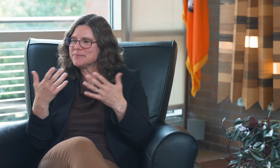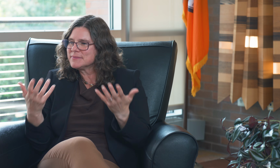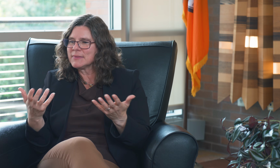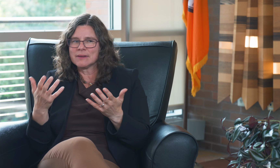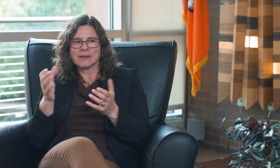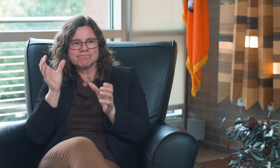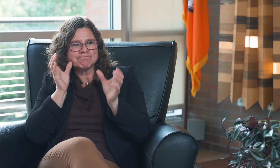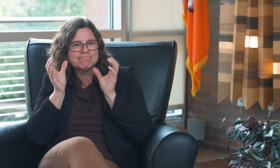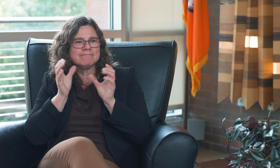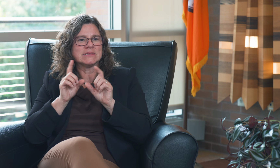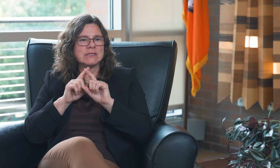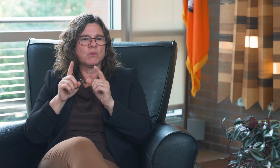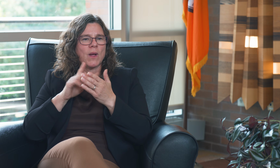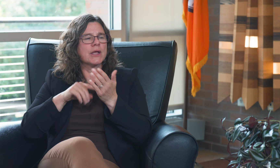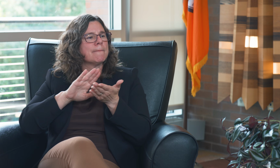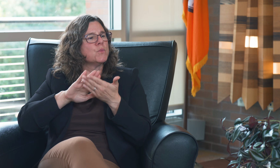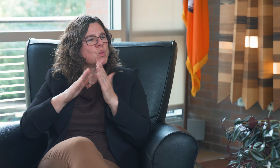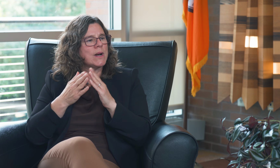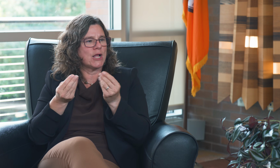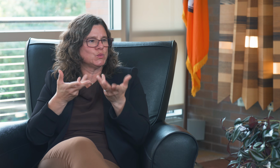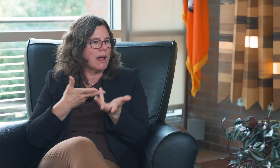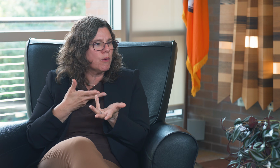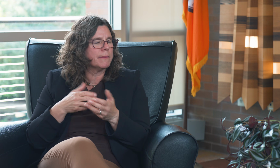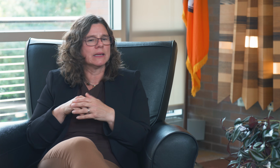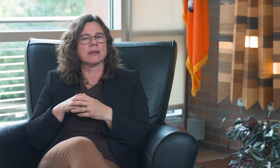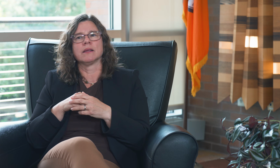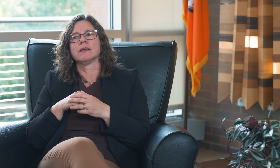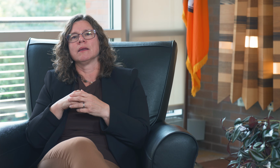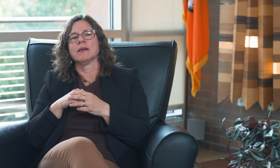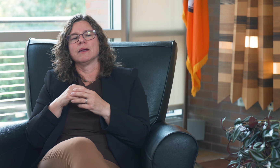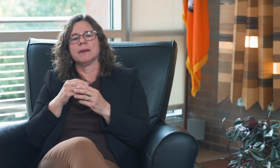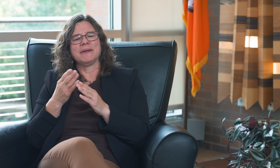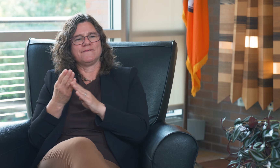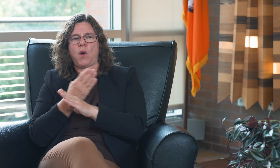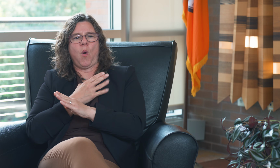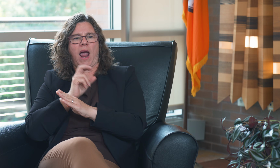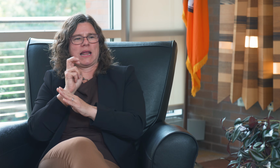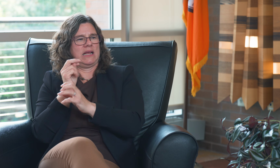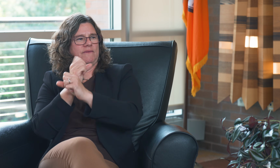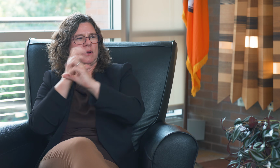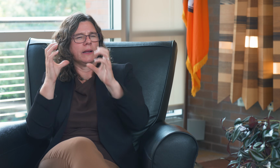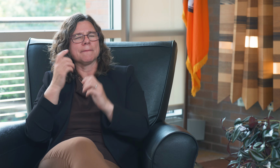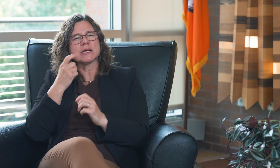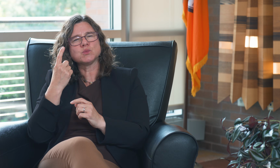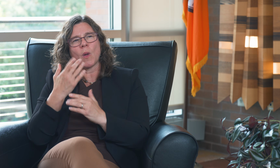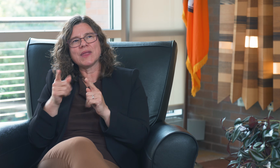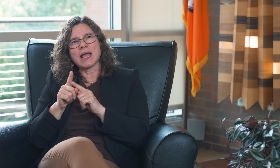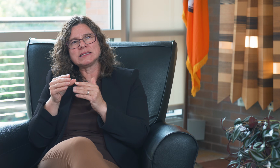I'm listening to what the community wants to tell me, and I need to do that before I can come up with a vision.